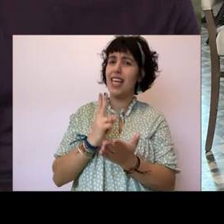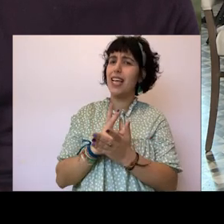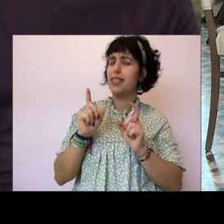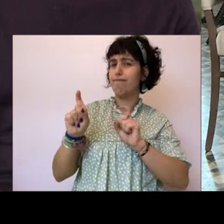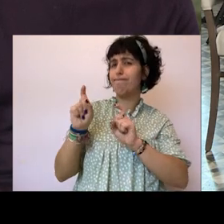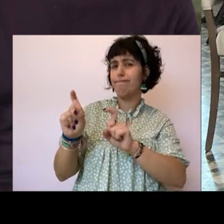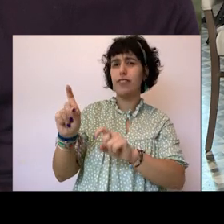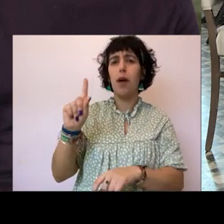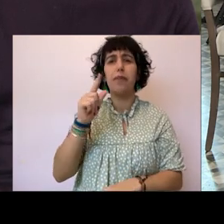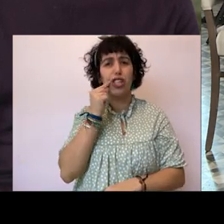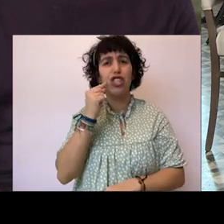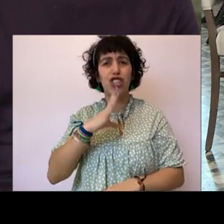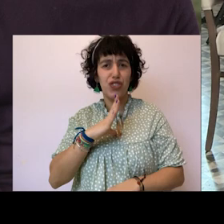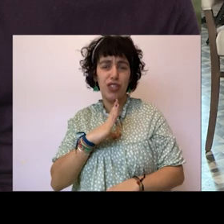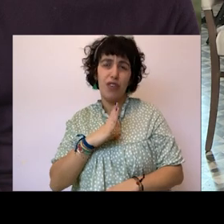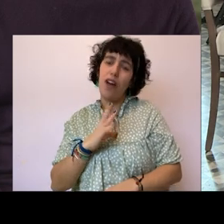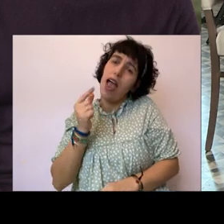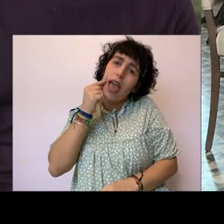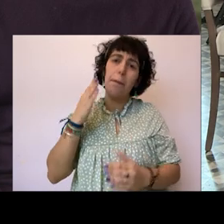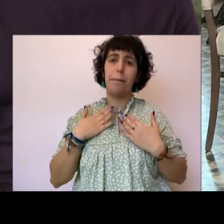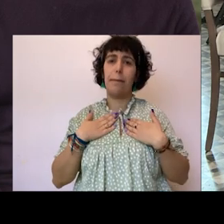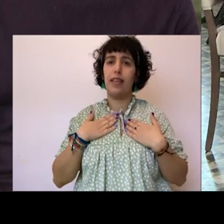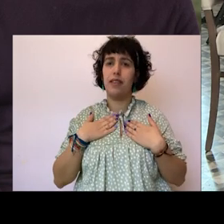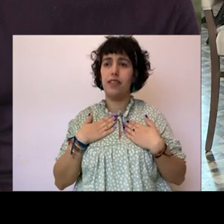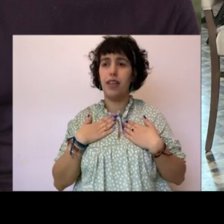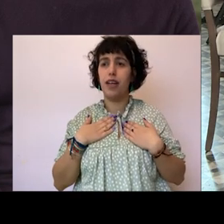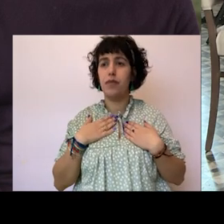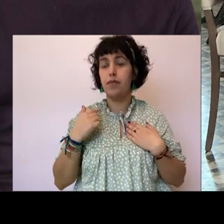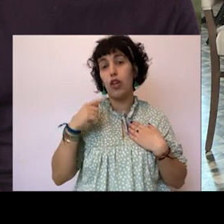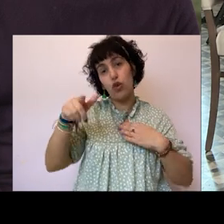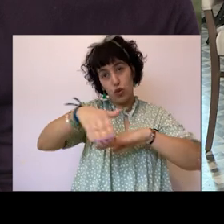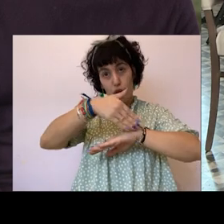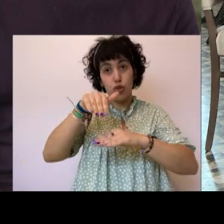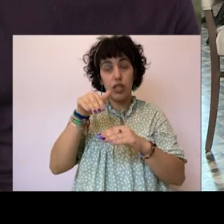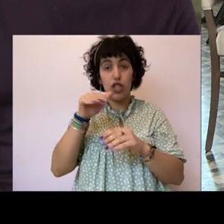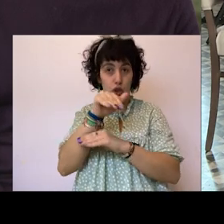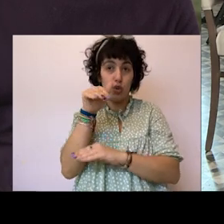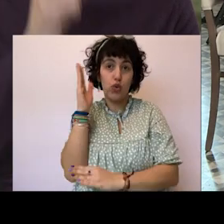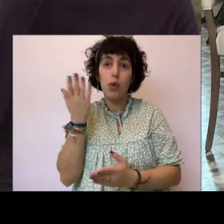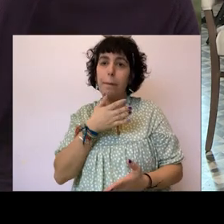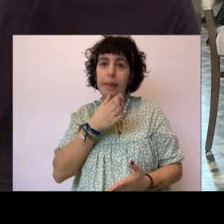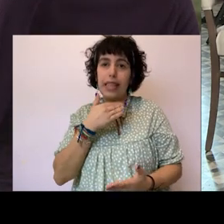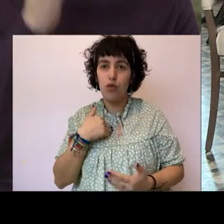Because it is not a street to be used that much. I know that street because I live in that neighborhood.